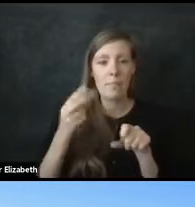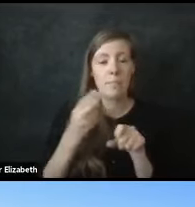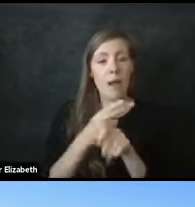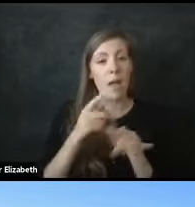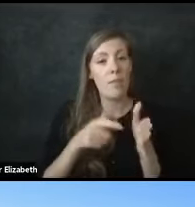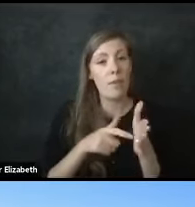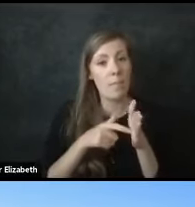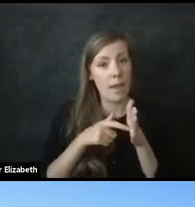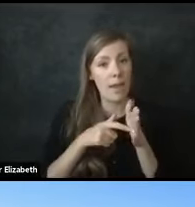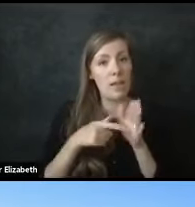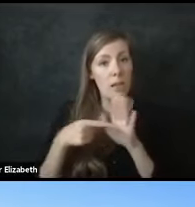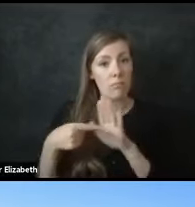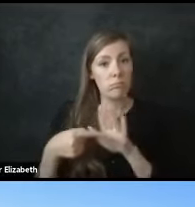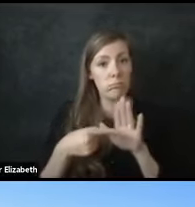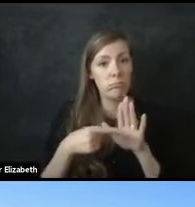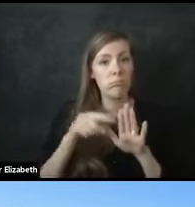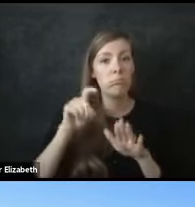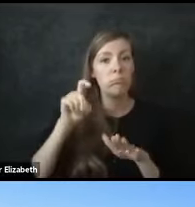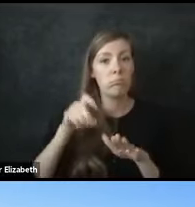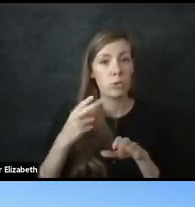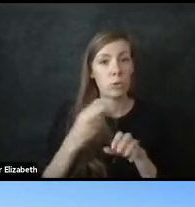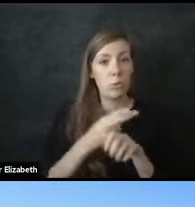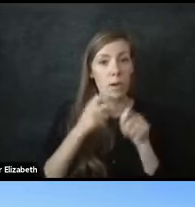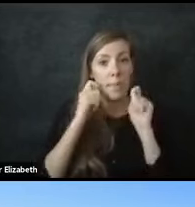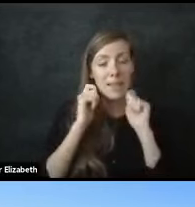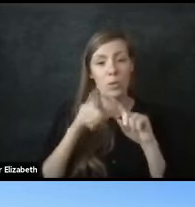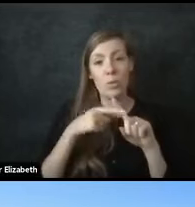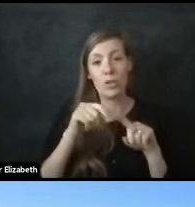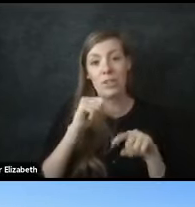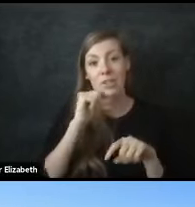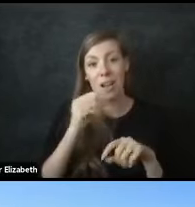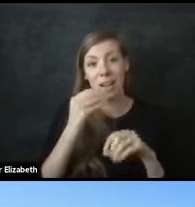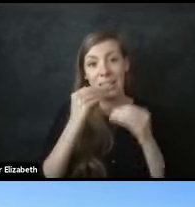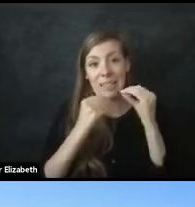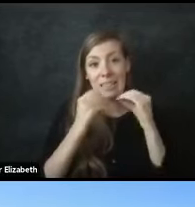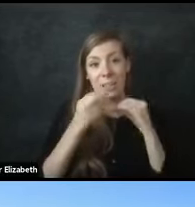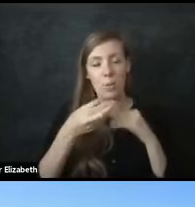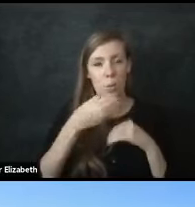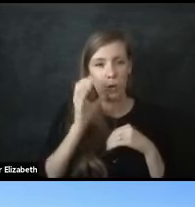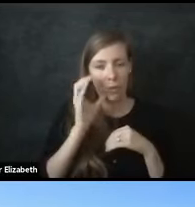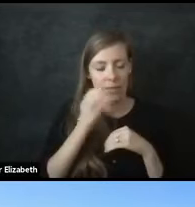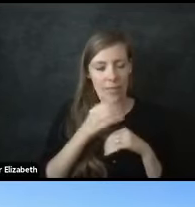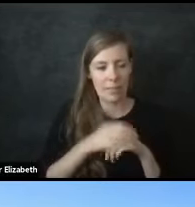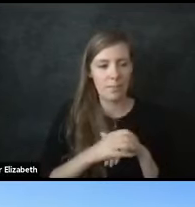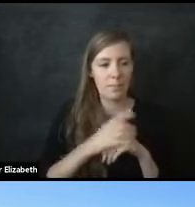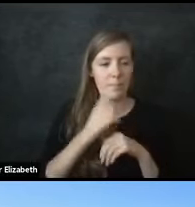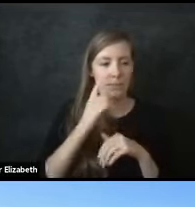state that you should wear a mask whenever not eating and drinking in school. The school is considered